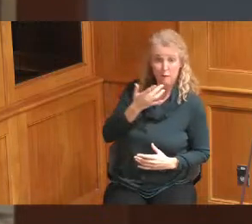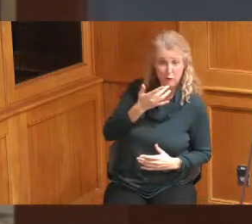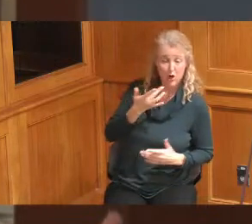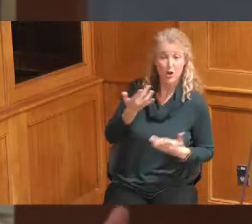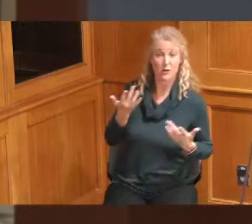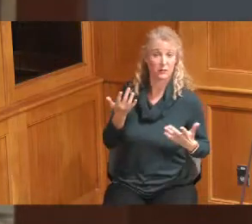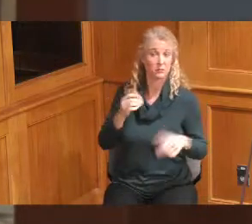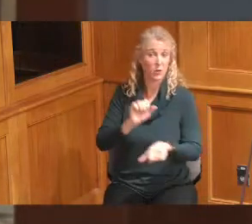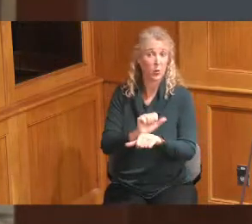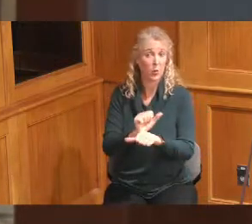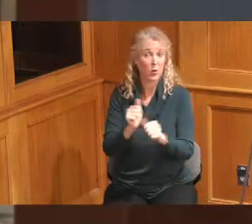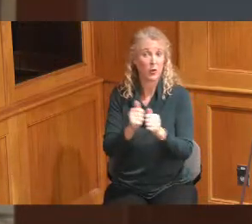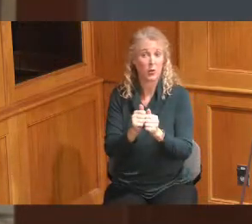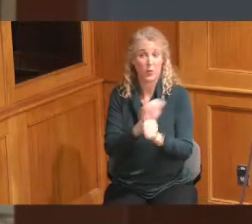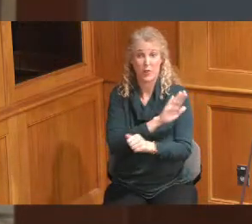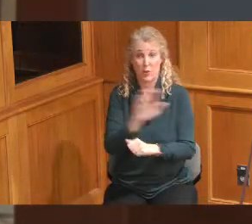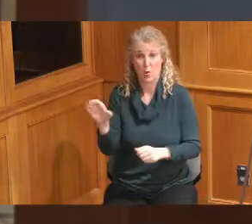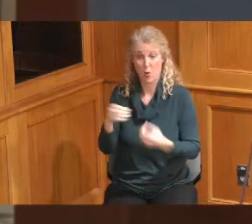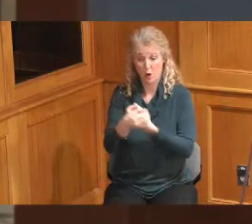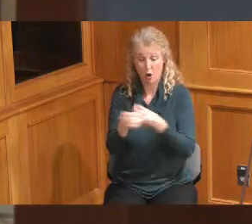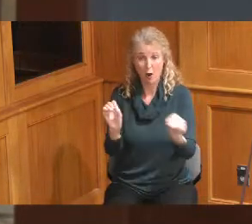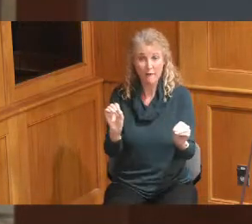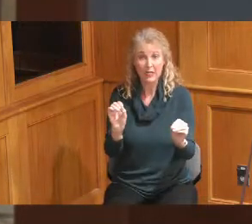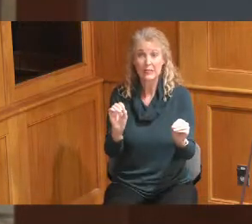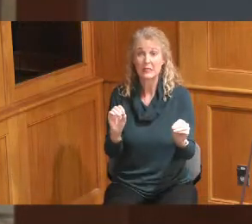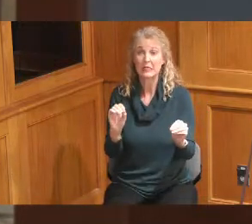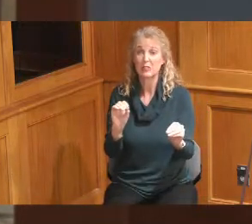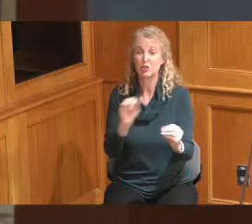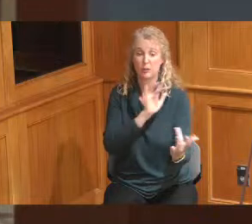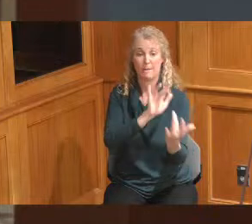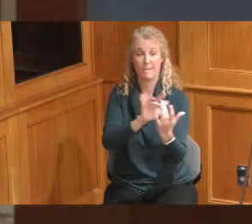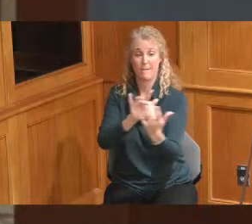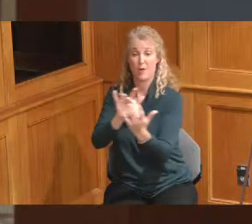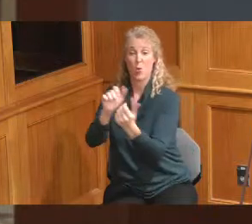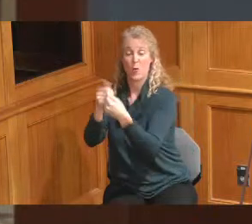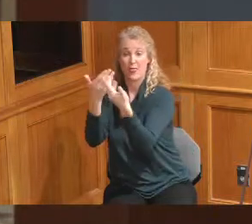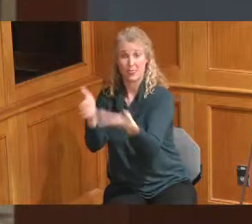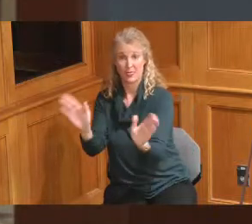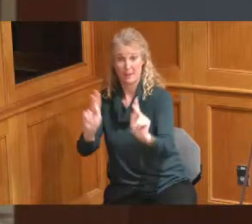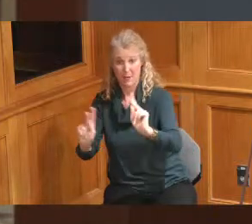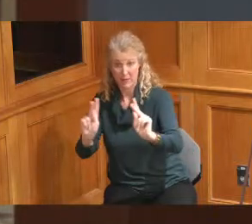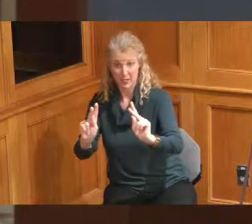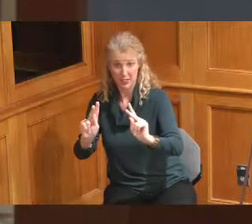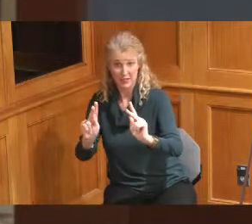with the the Board's office to engage the public in that conversation so I think their time is